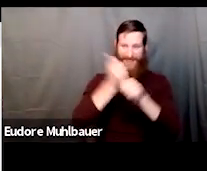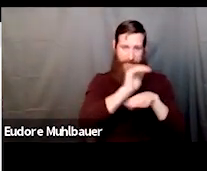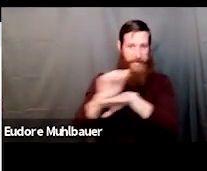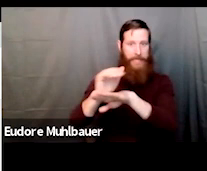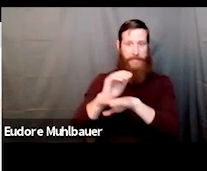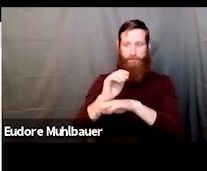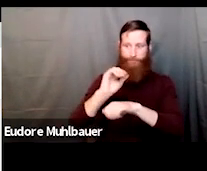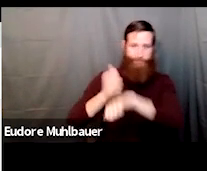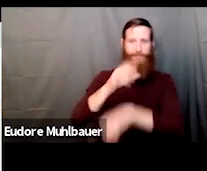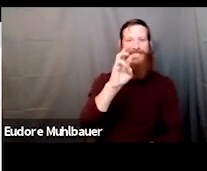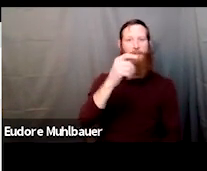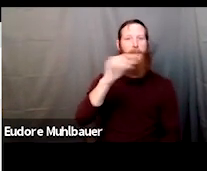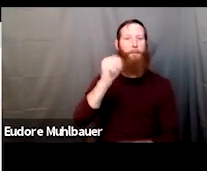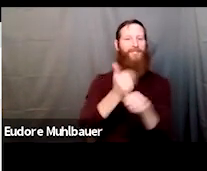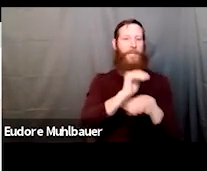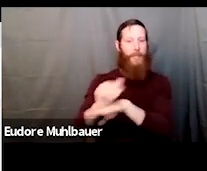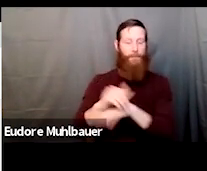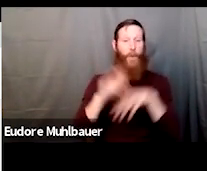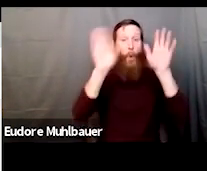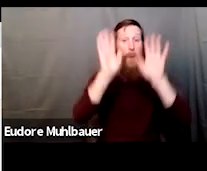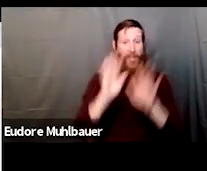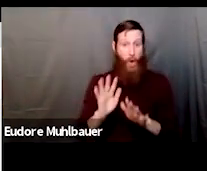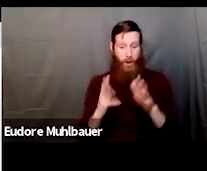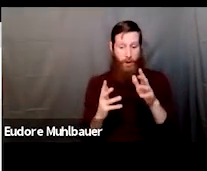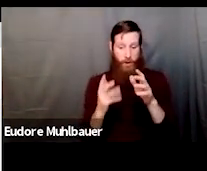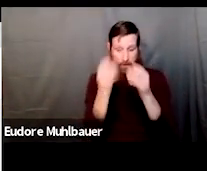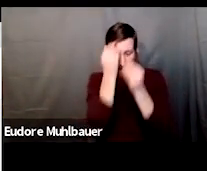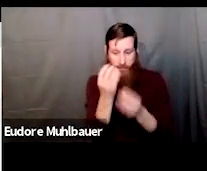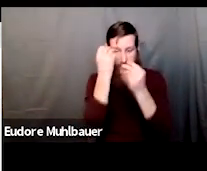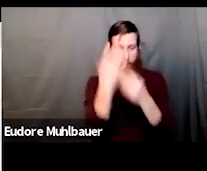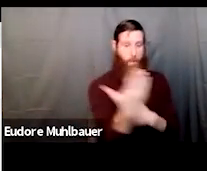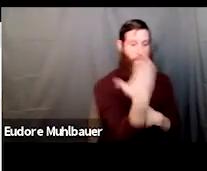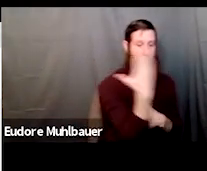The weather is updated twice a day, once in the morning and once in the afternoon.